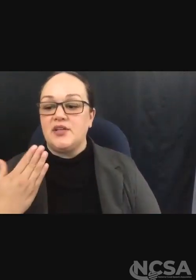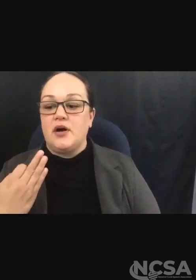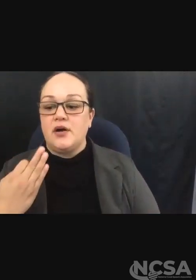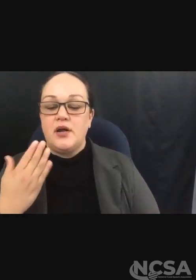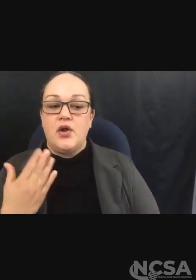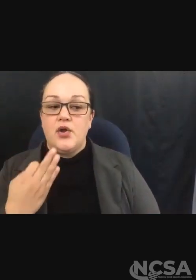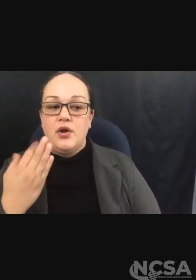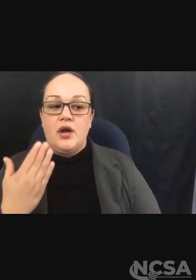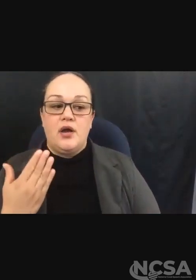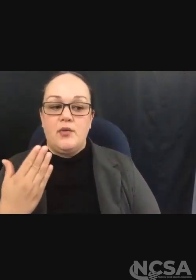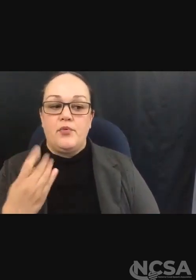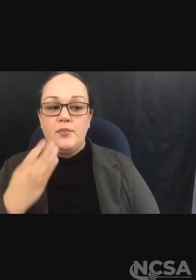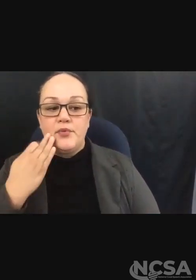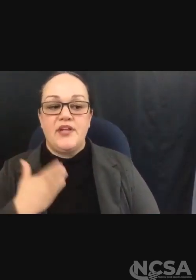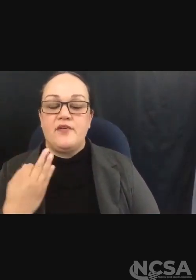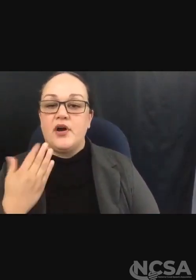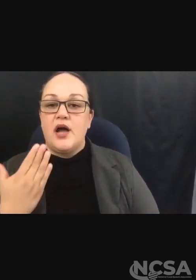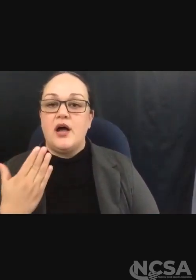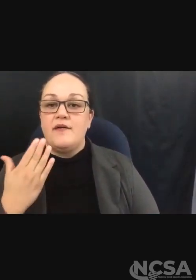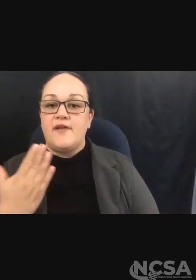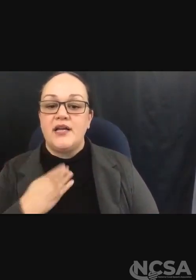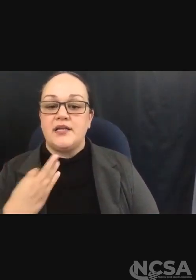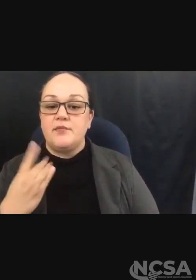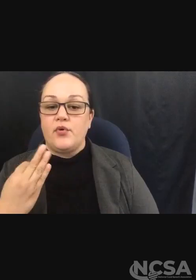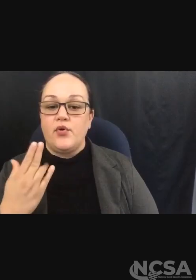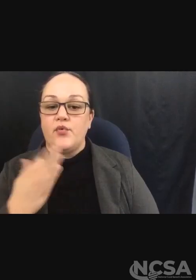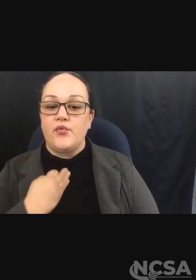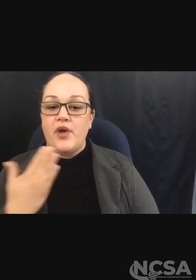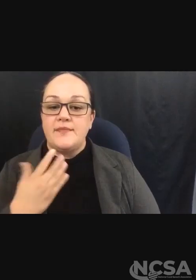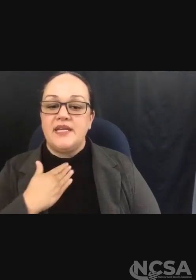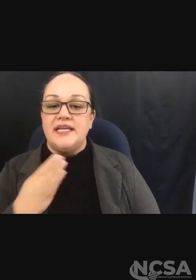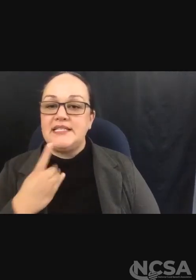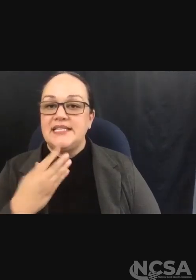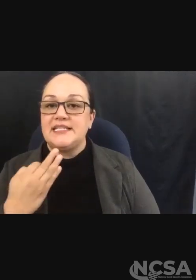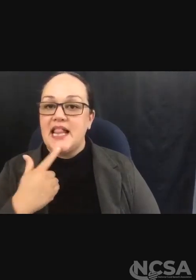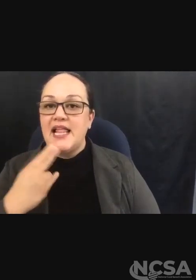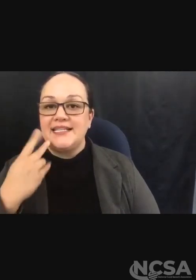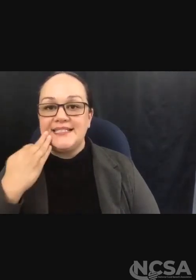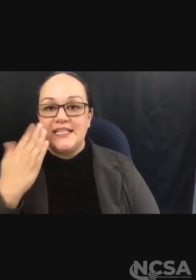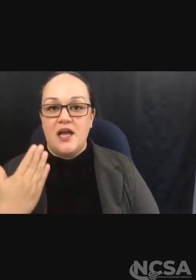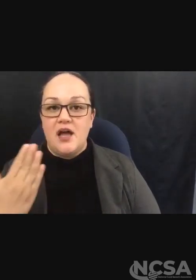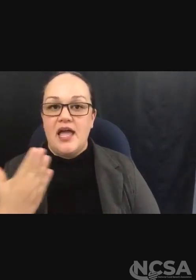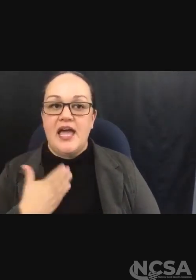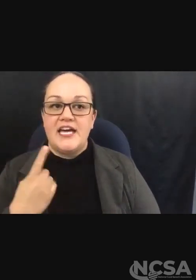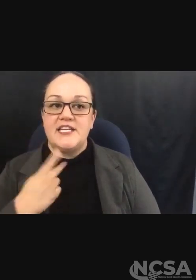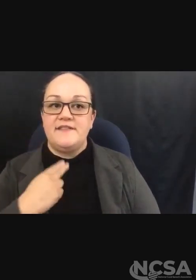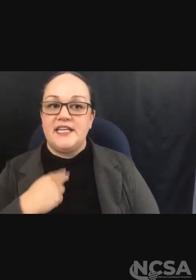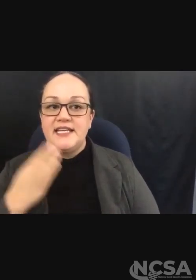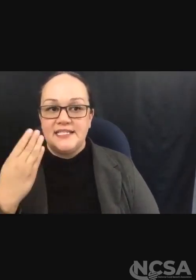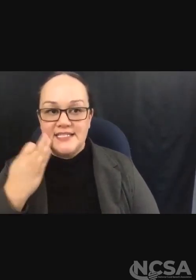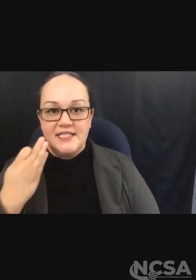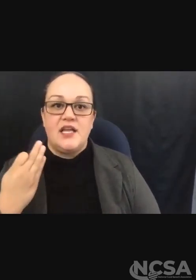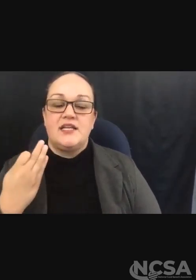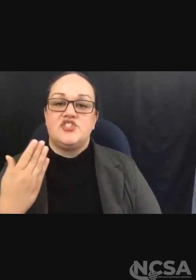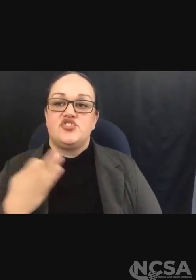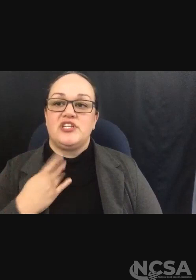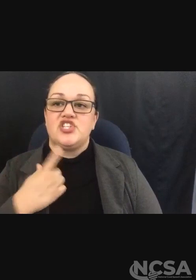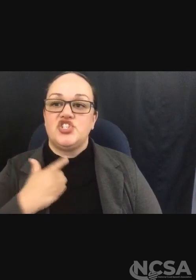phonics program and dyslexia advocacy often system/districts use inappropriate curriculums